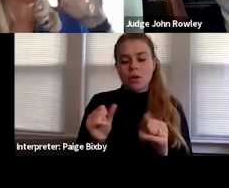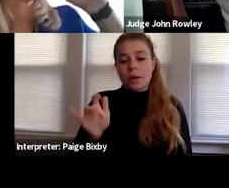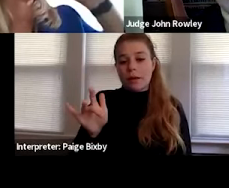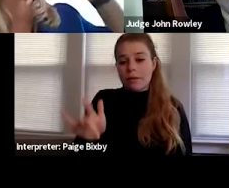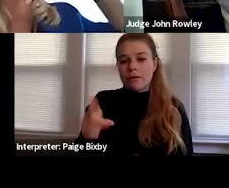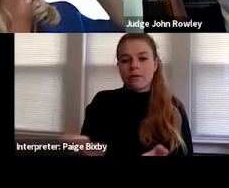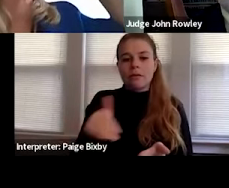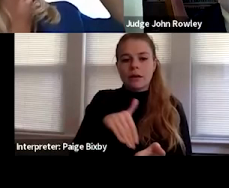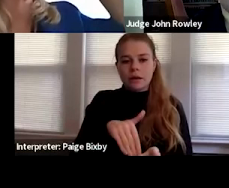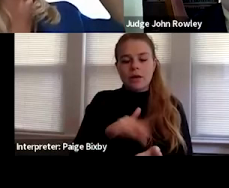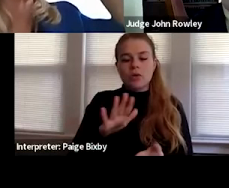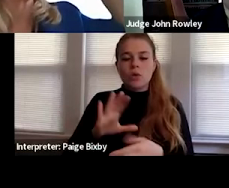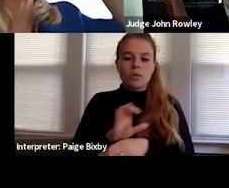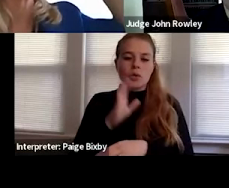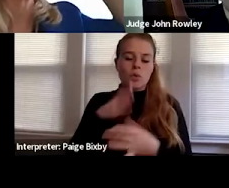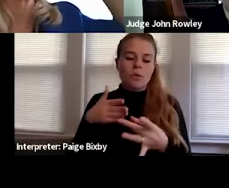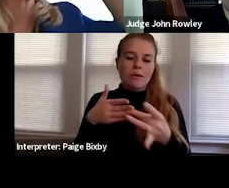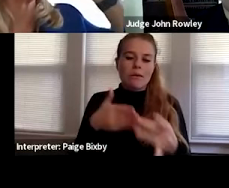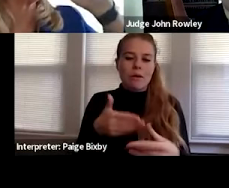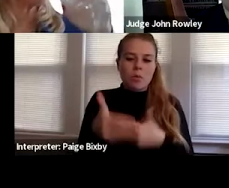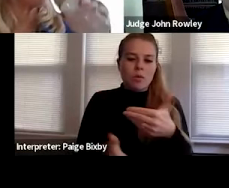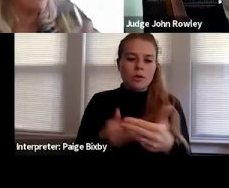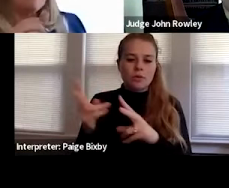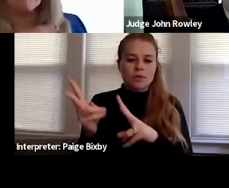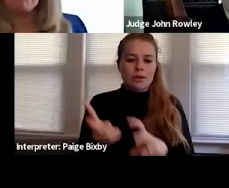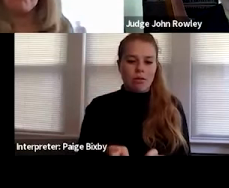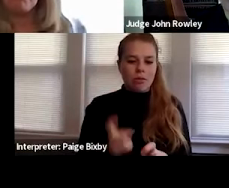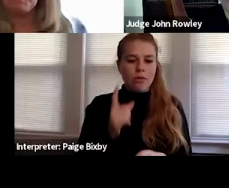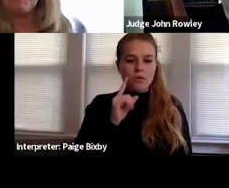will guide you through a process to download them to your computer.